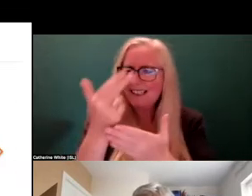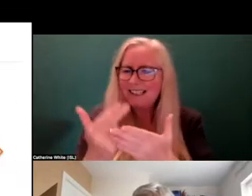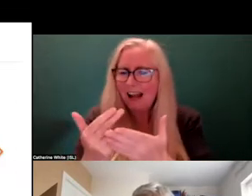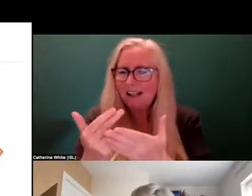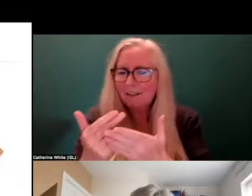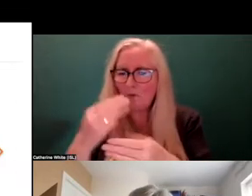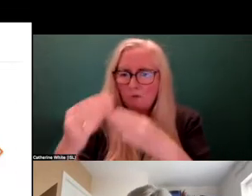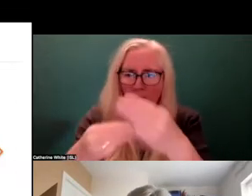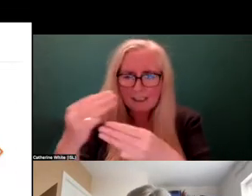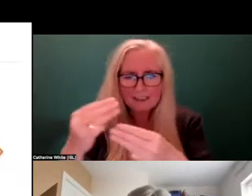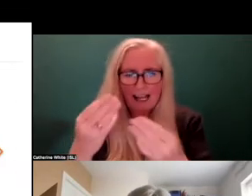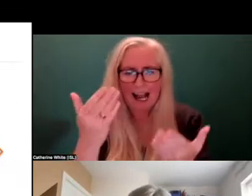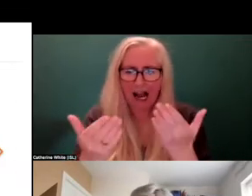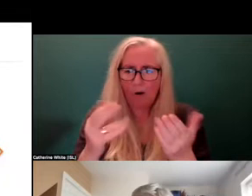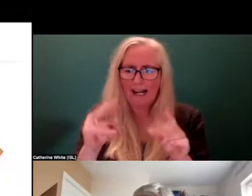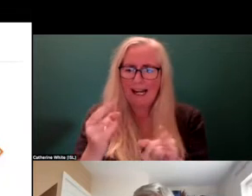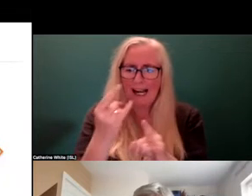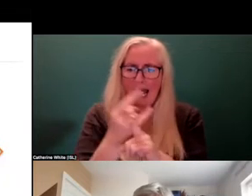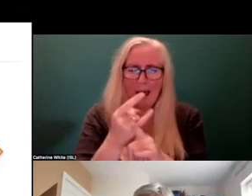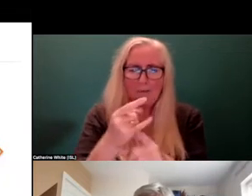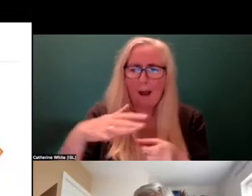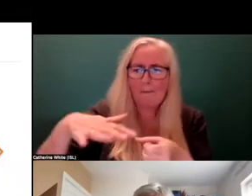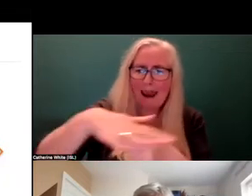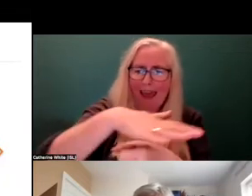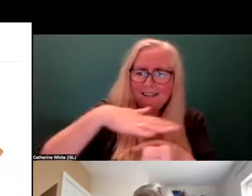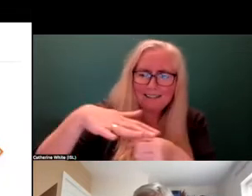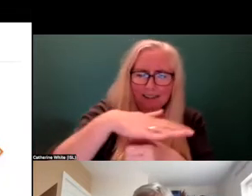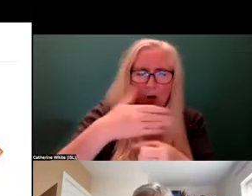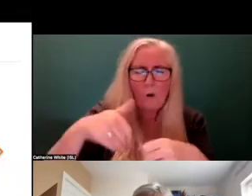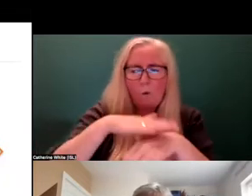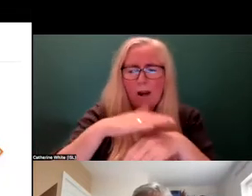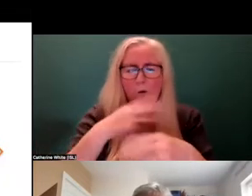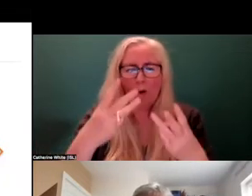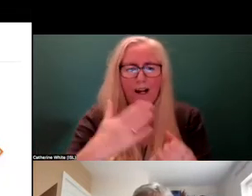and design processes, that aim to help make the places that we will want to live